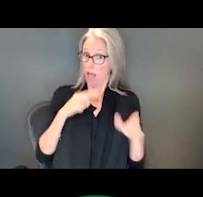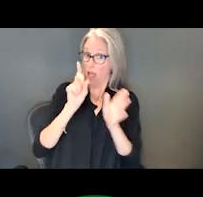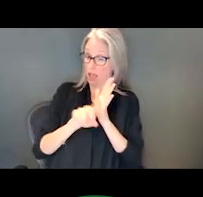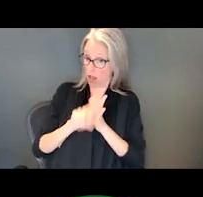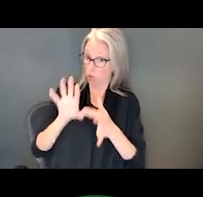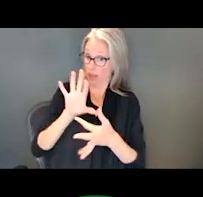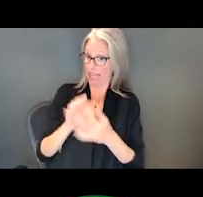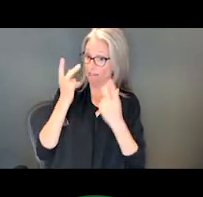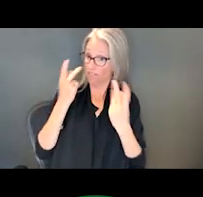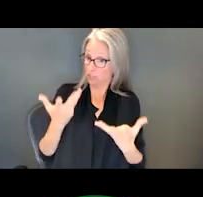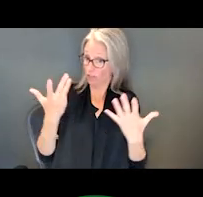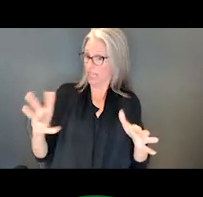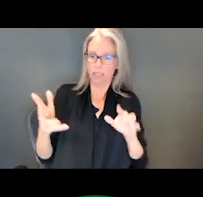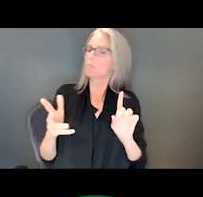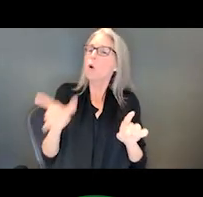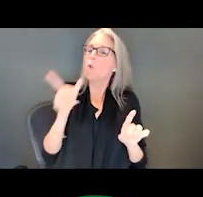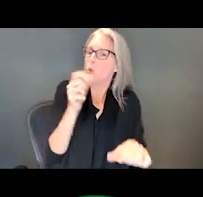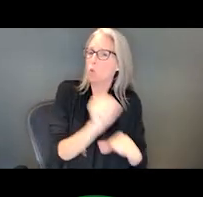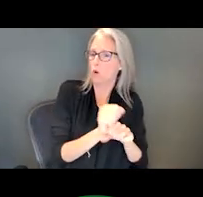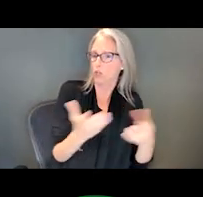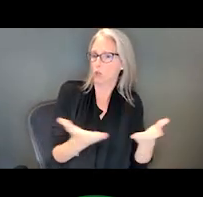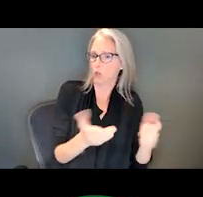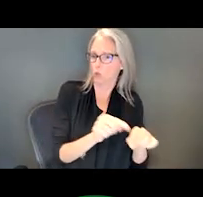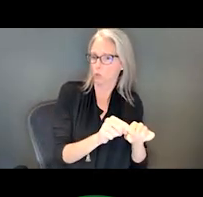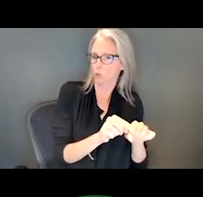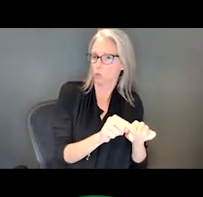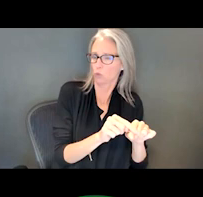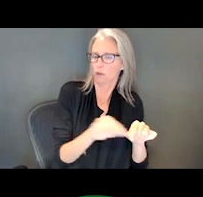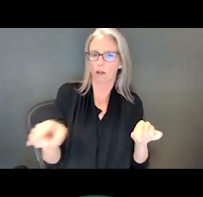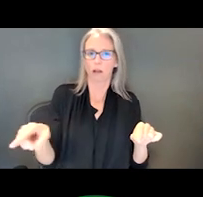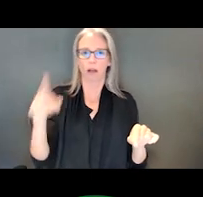know, inclusion means everybody has an opportunity and an equal opportunity, but we also have